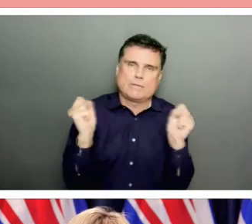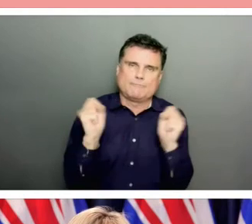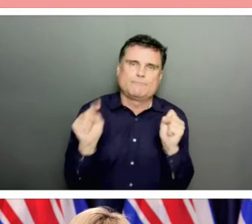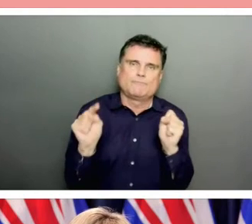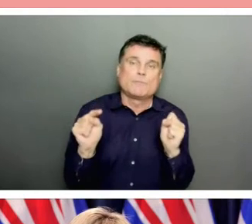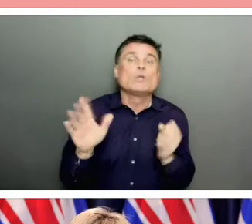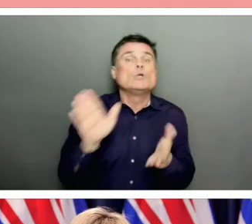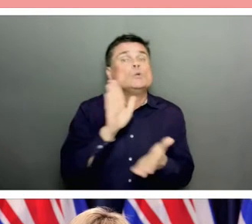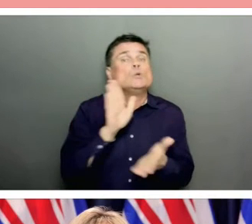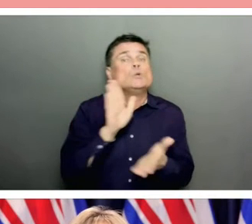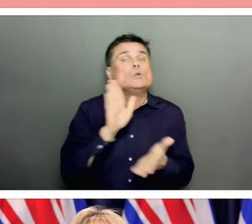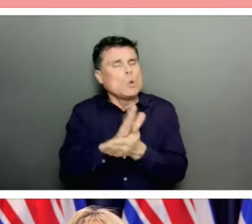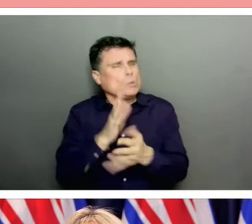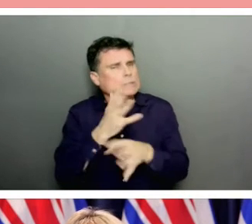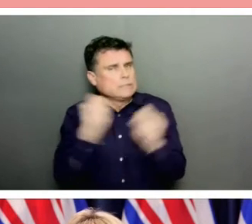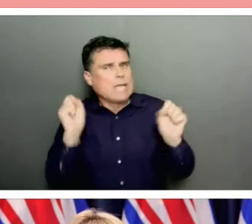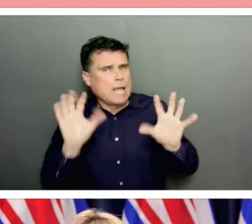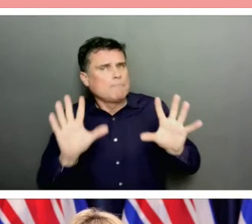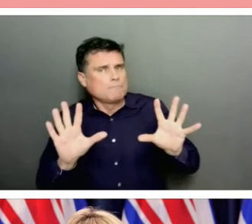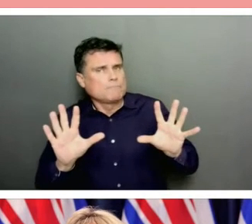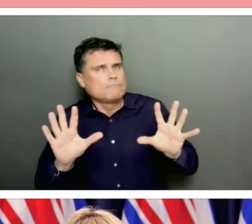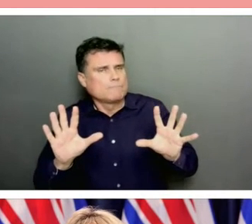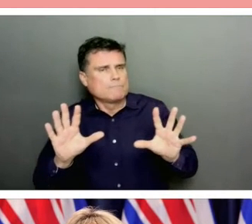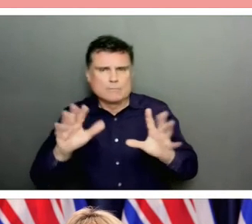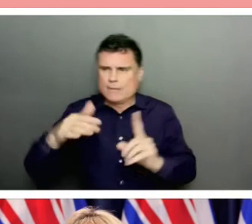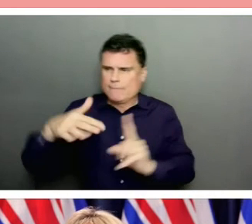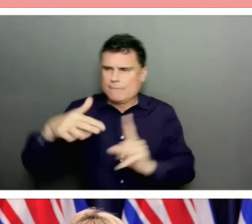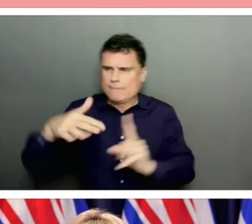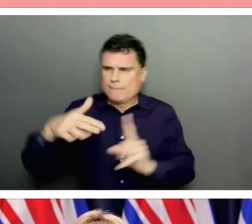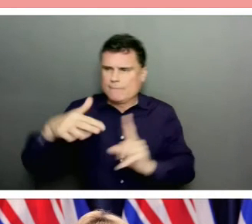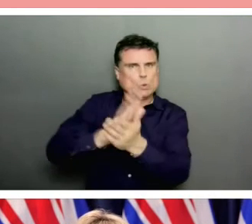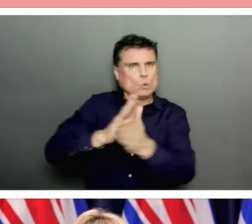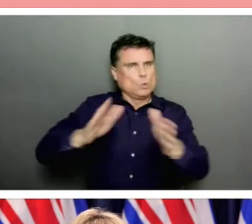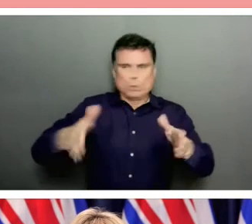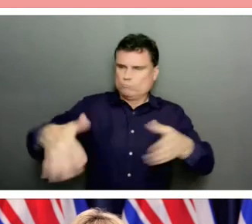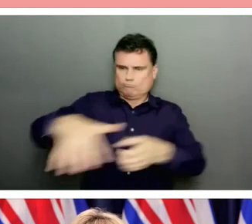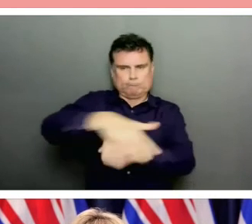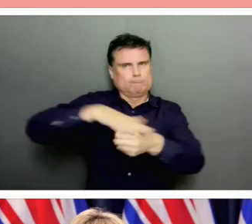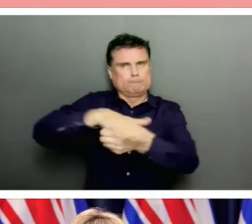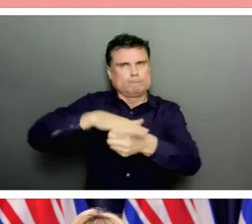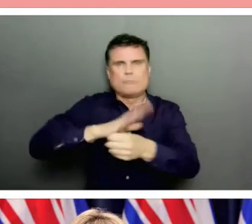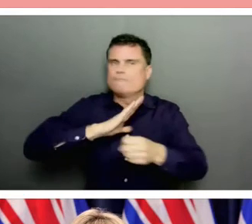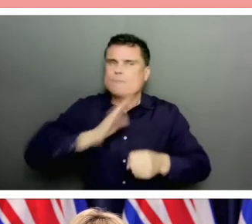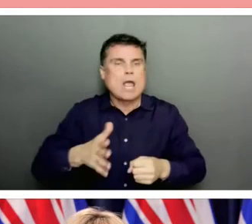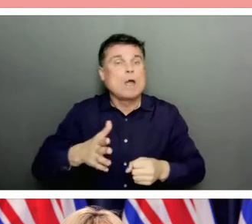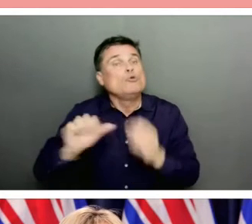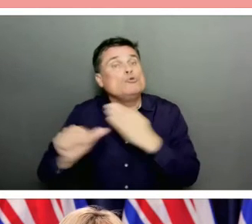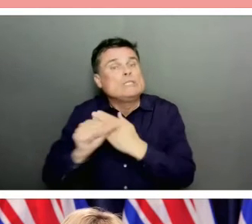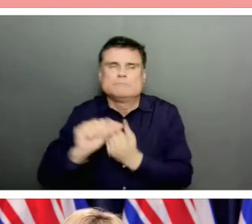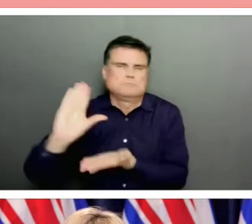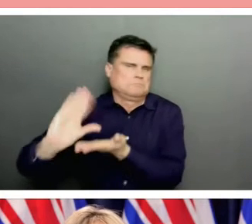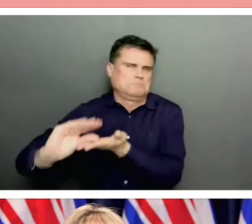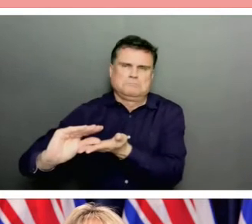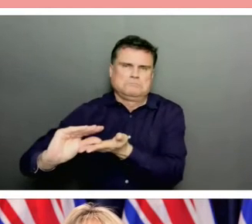But we know it is challenging. We know that kids don't always want to wear their masks, even when